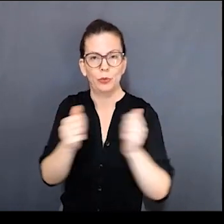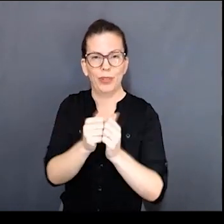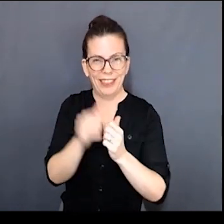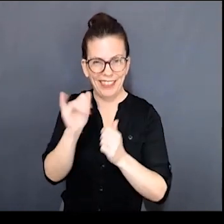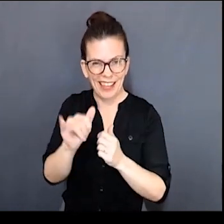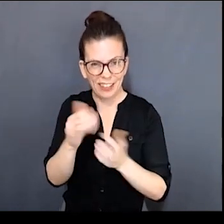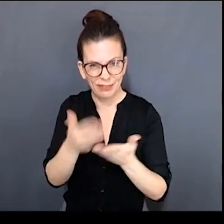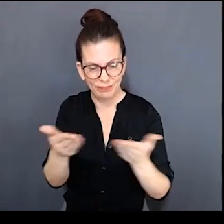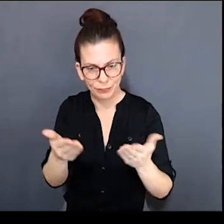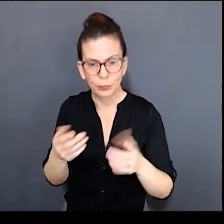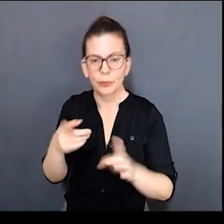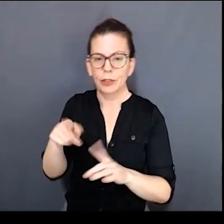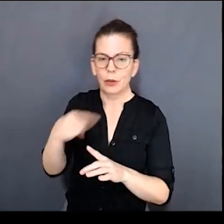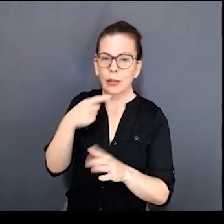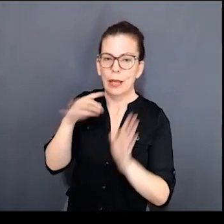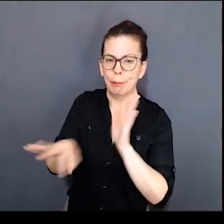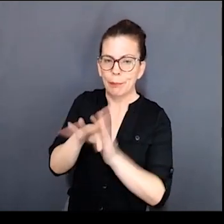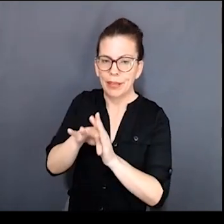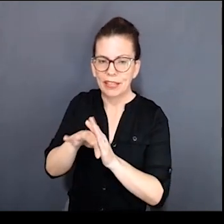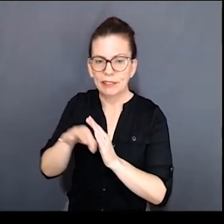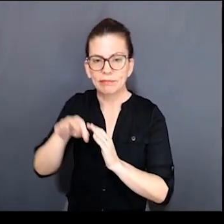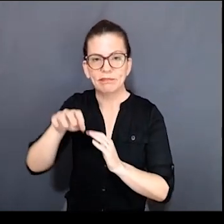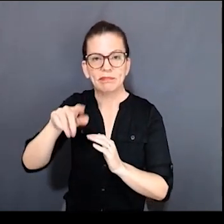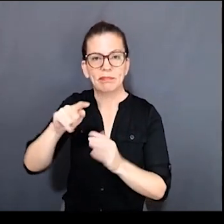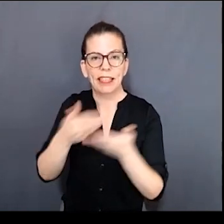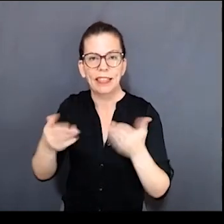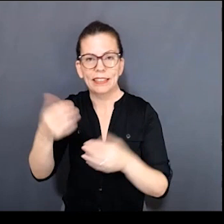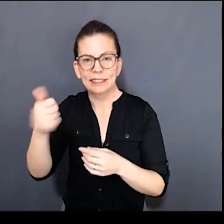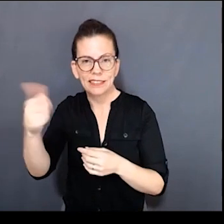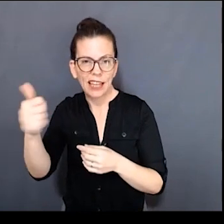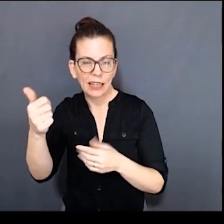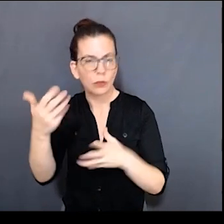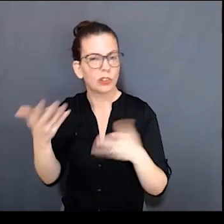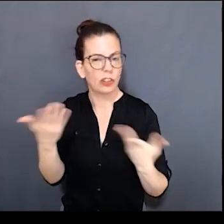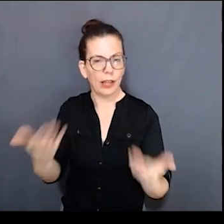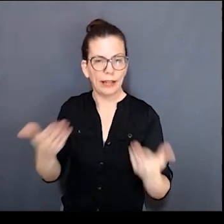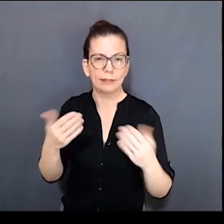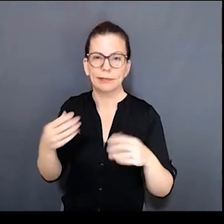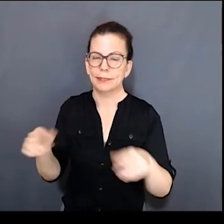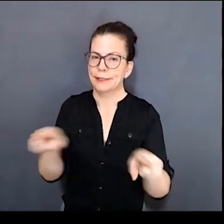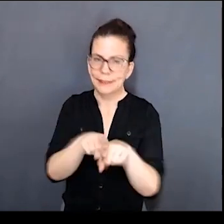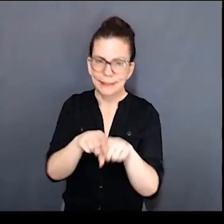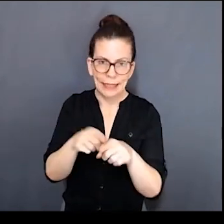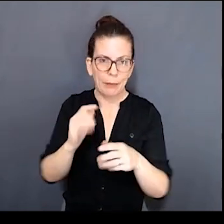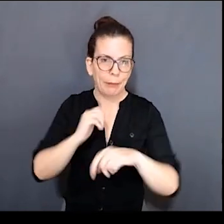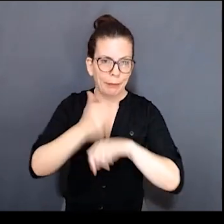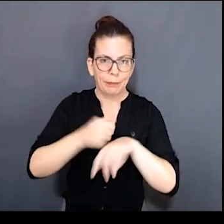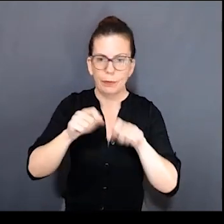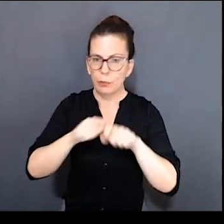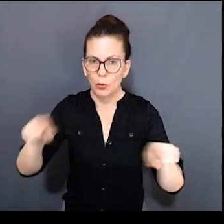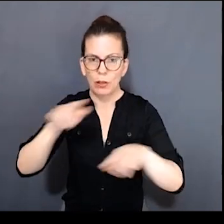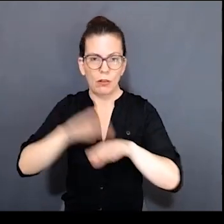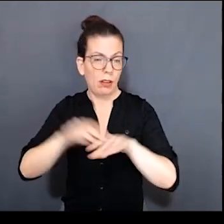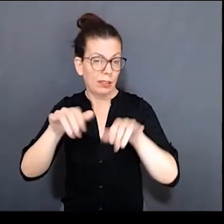So I'm going to say thing 10, which I had earlier did the same component deployment on systems manager.